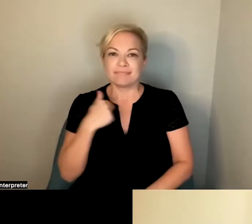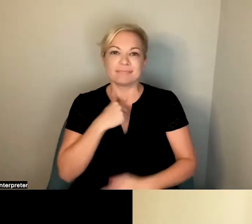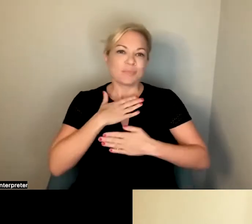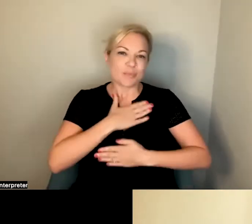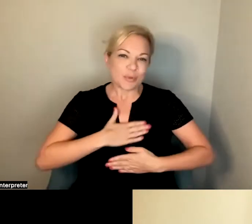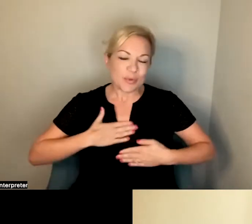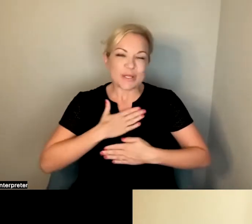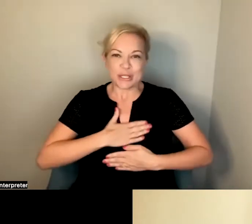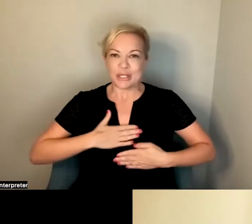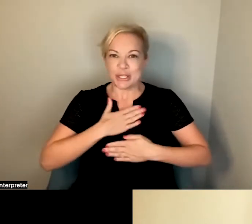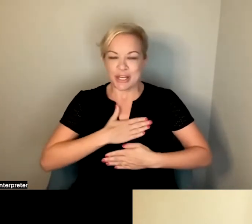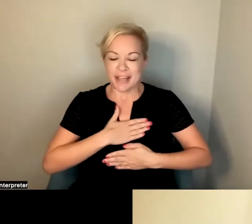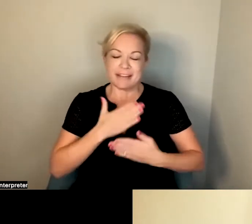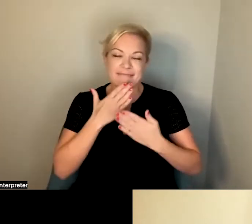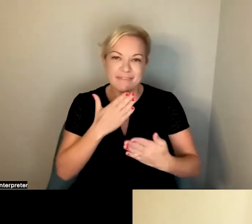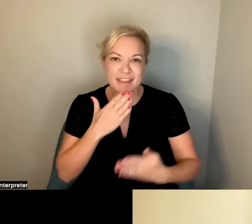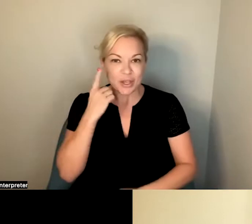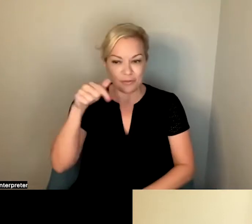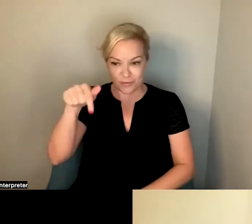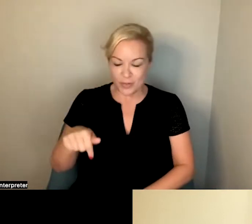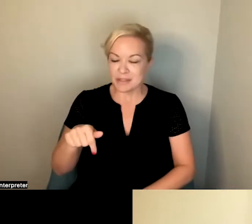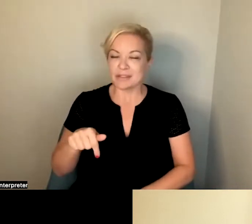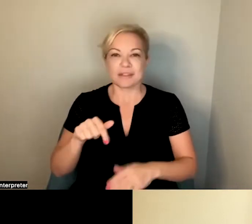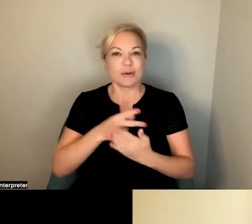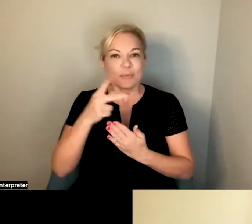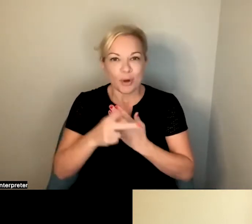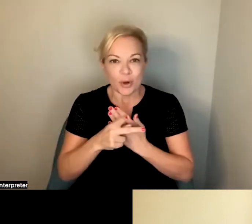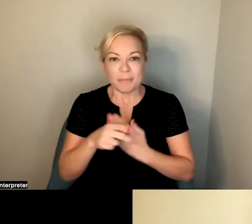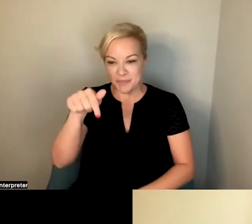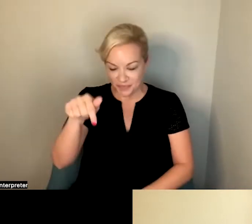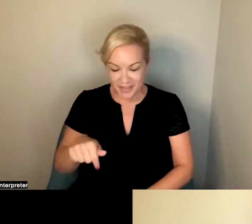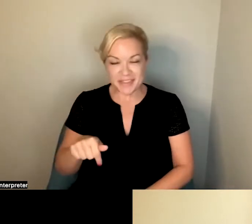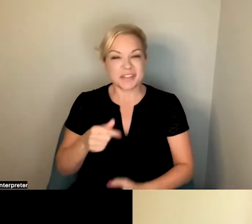I want to acknowledge that this program was funded in part by the- by Humanities New York